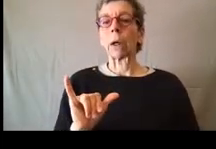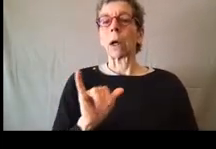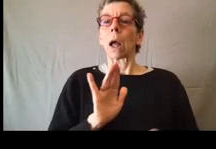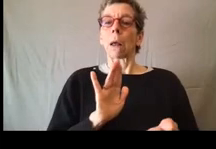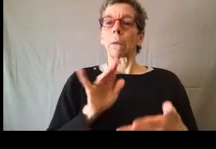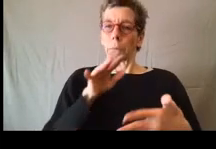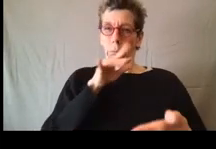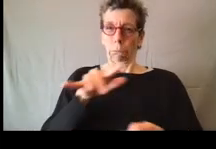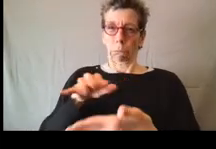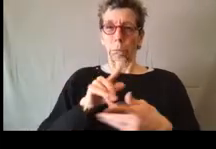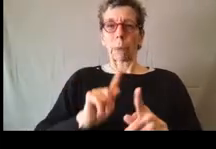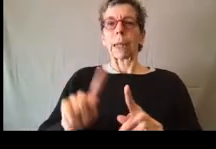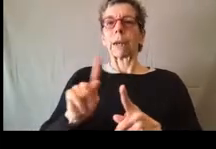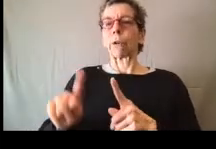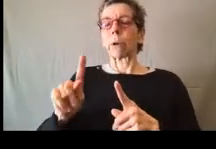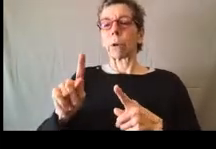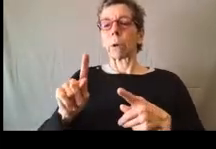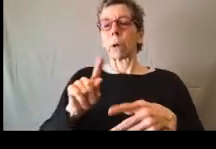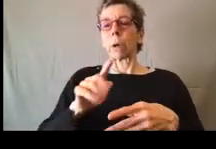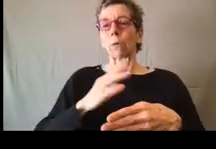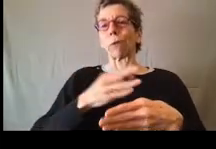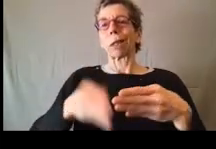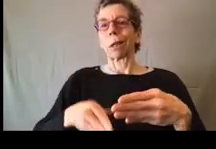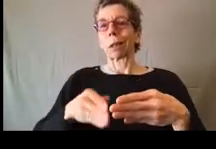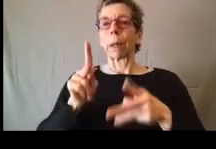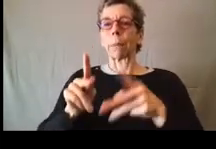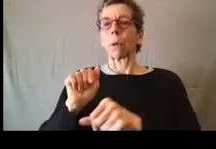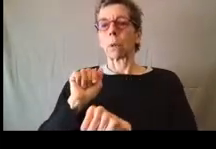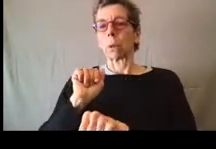between employed and unemployed people call the employment of people with disabilities